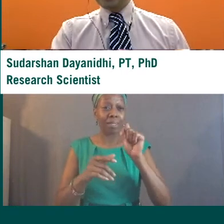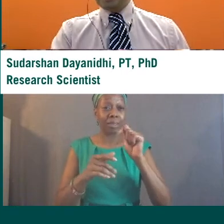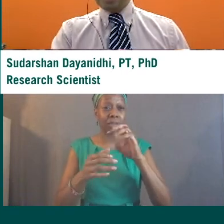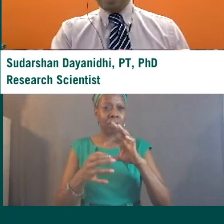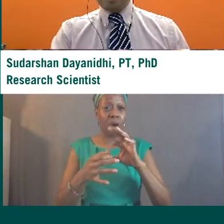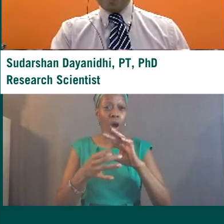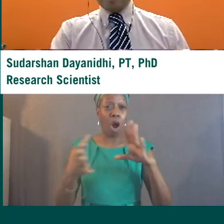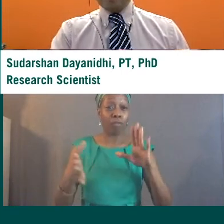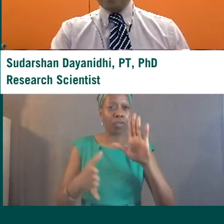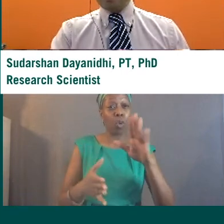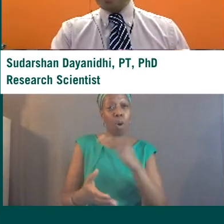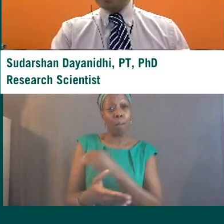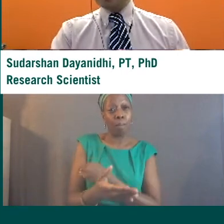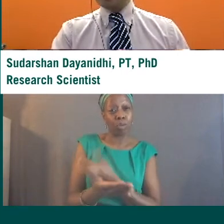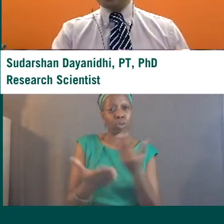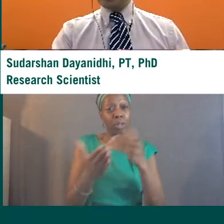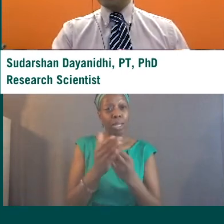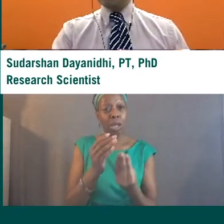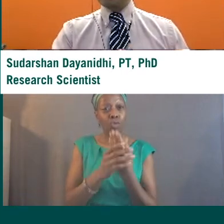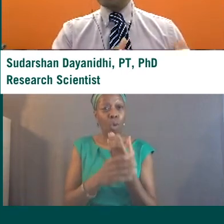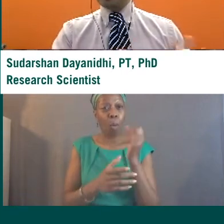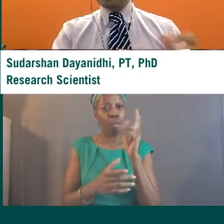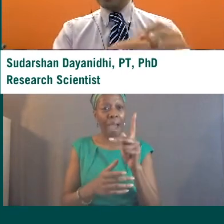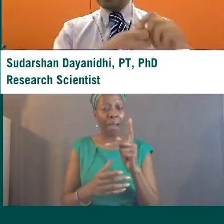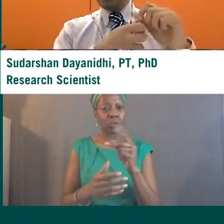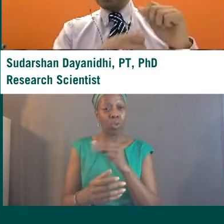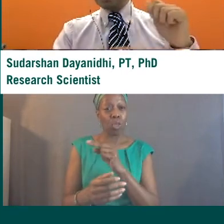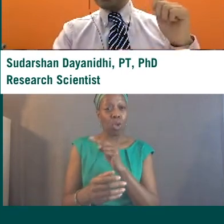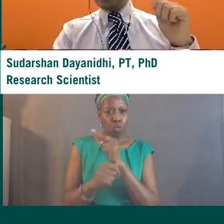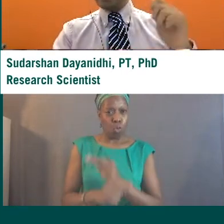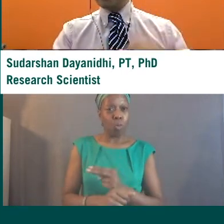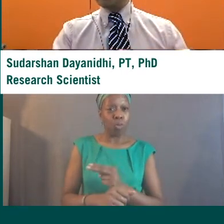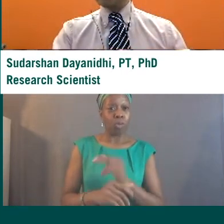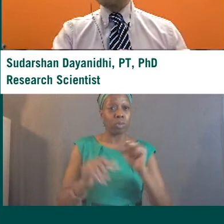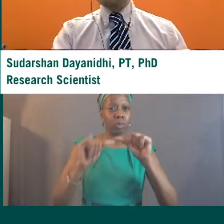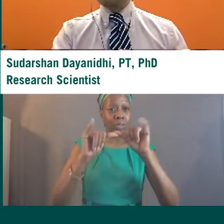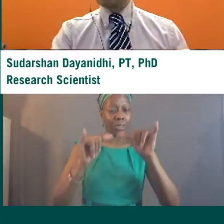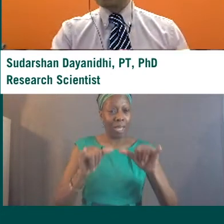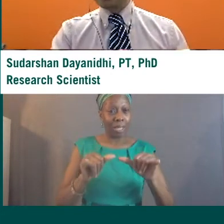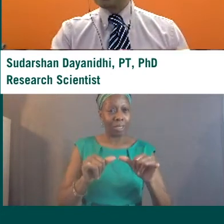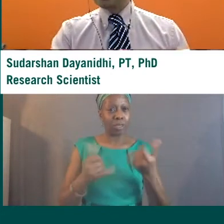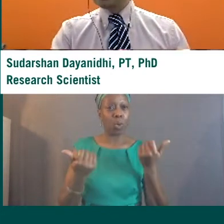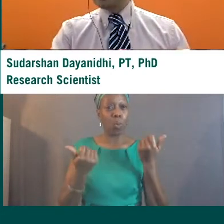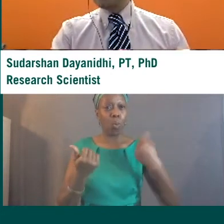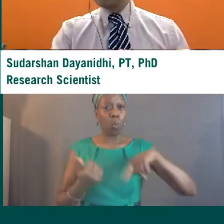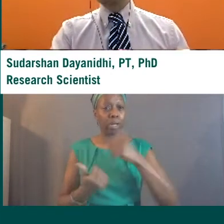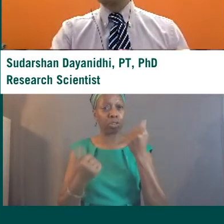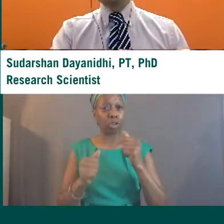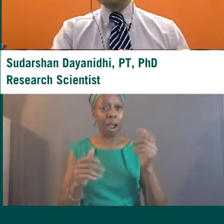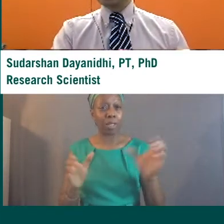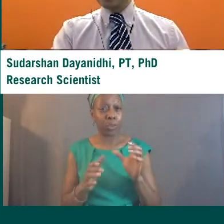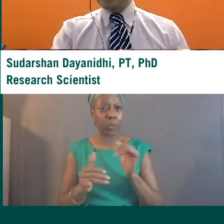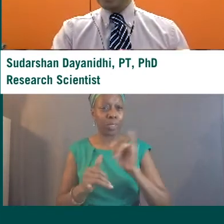They will fuse with each other and they will create more muscle material, which will go and combine with the existing